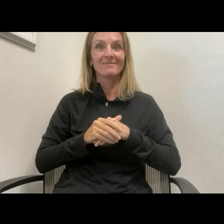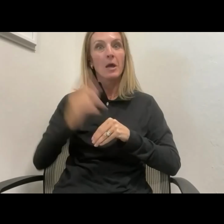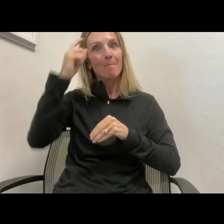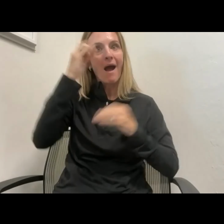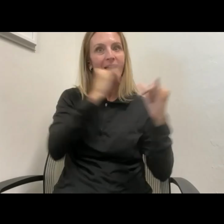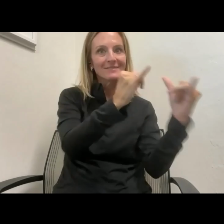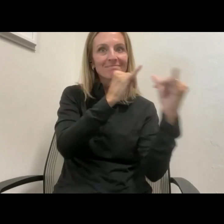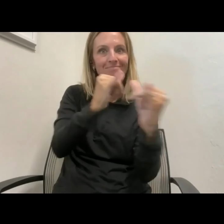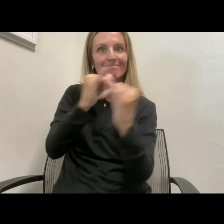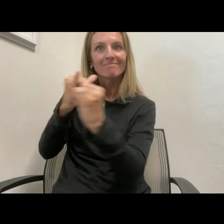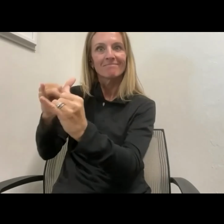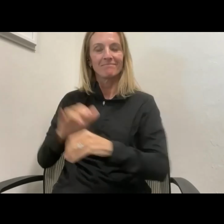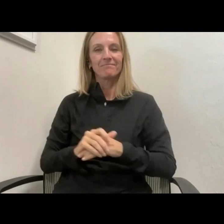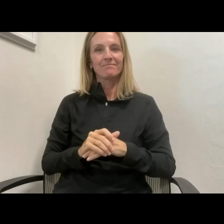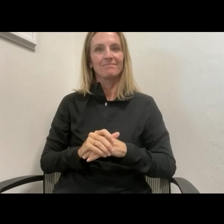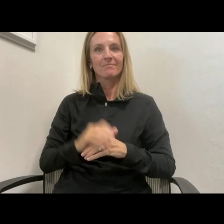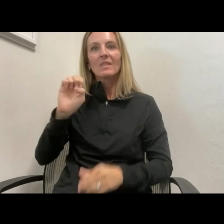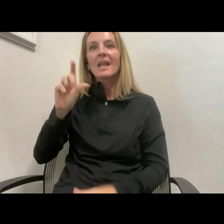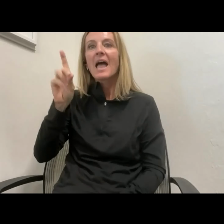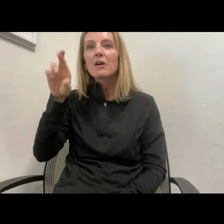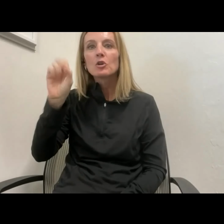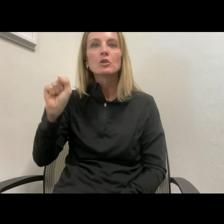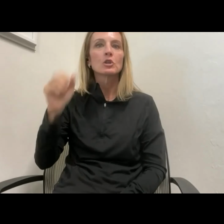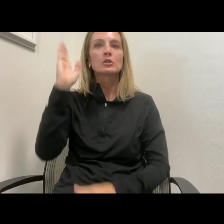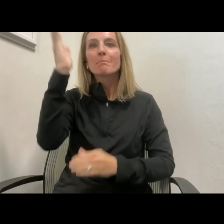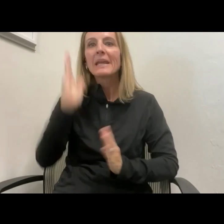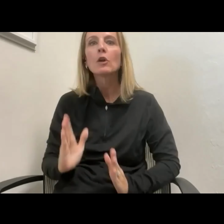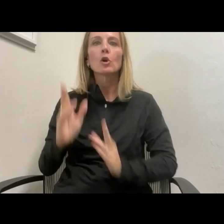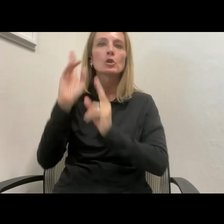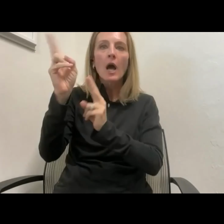your elders, your speakers, your hunters, your gatherers, your knowledge keepers,